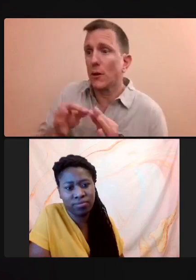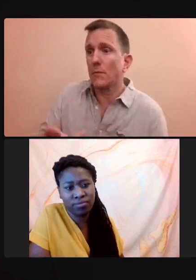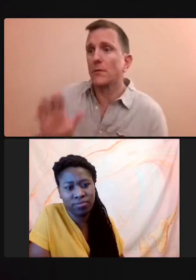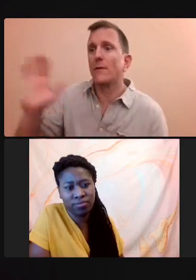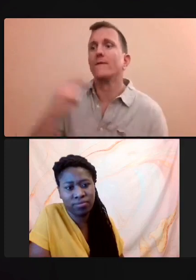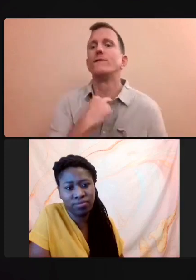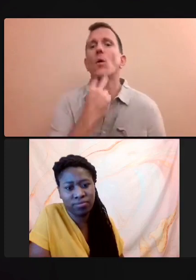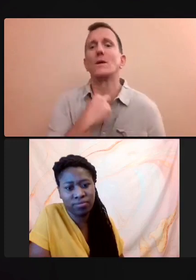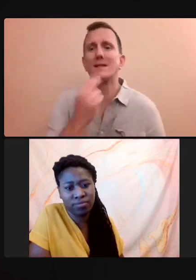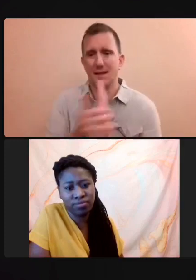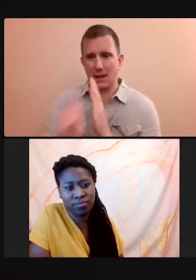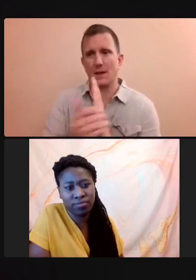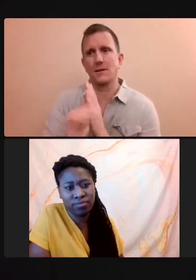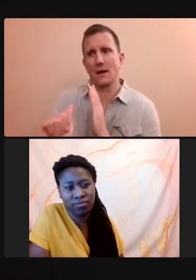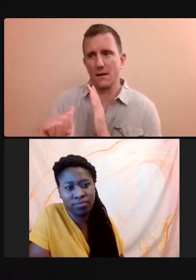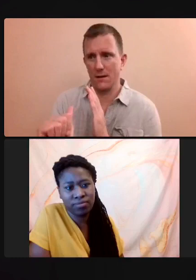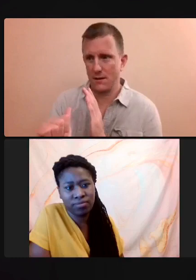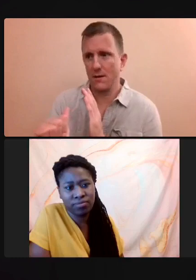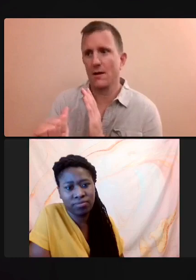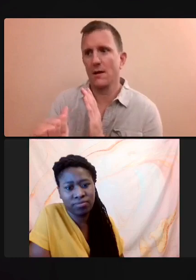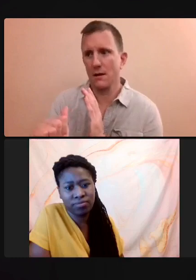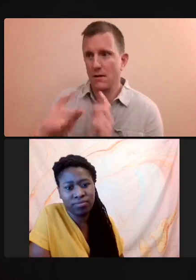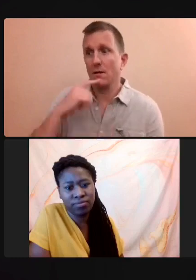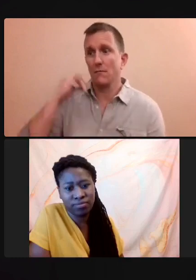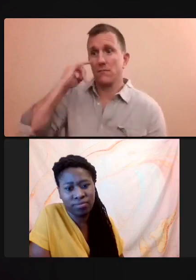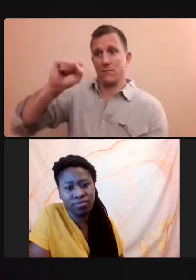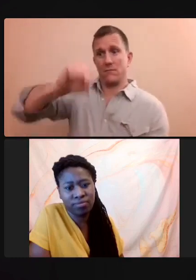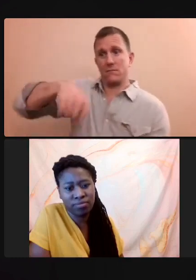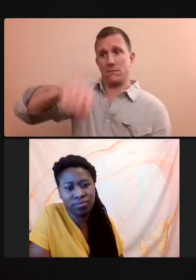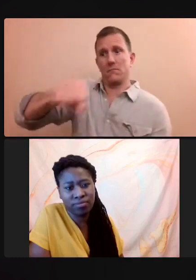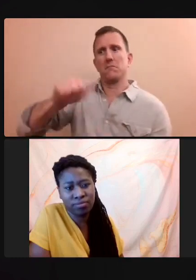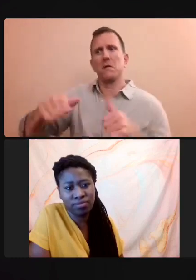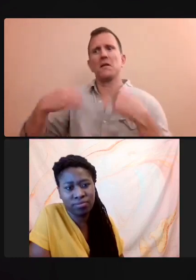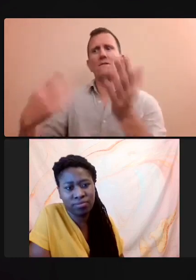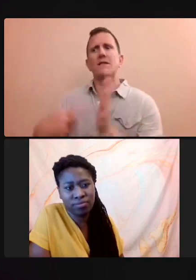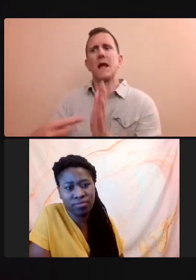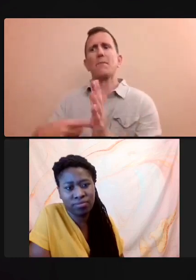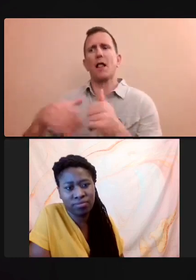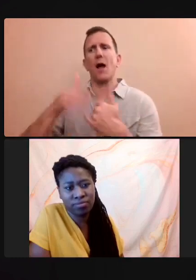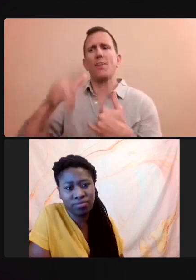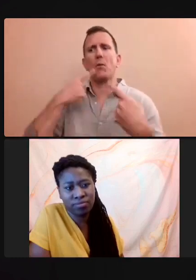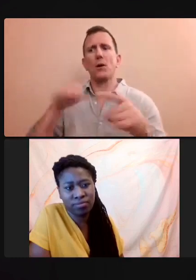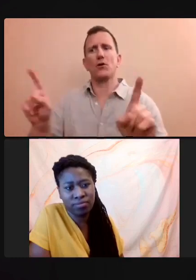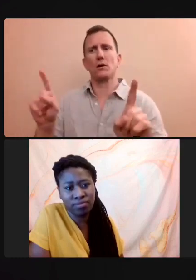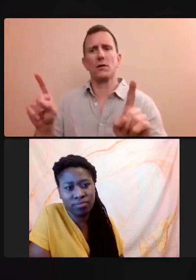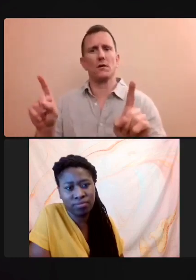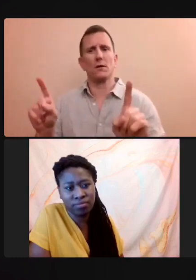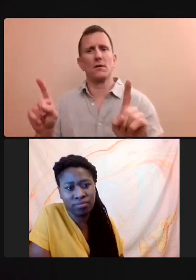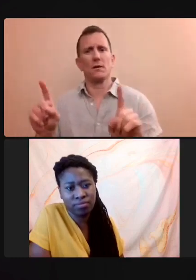and they're teaching signs from a book and deaf folks that are posting are teaching the real language,